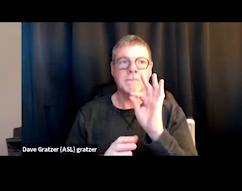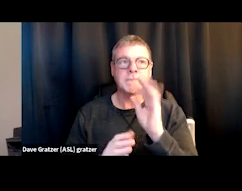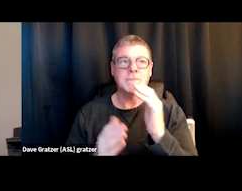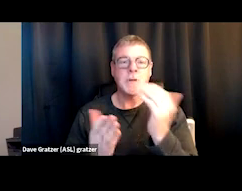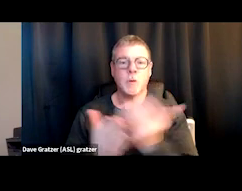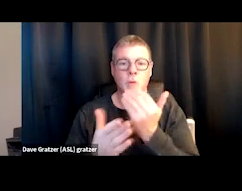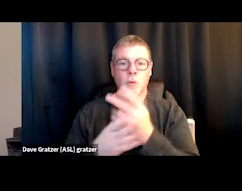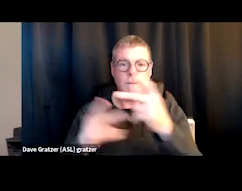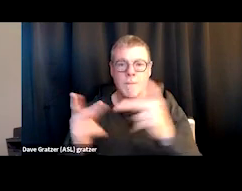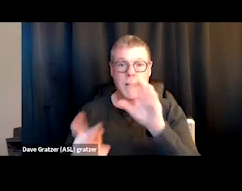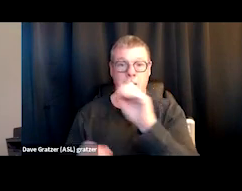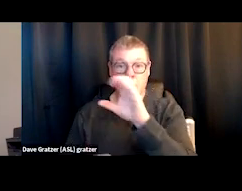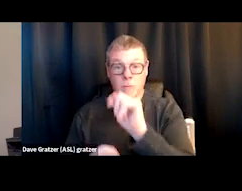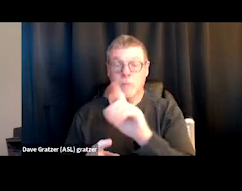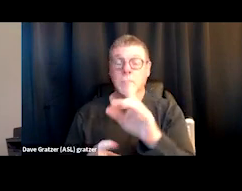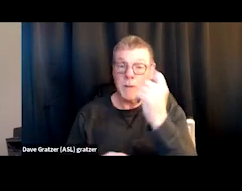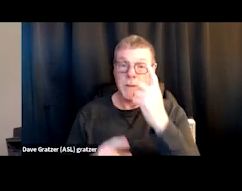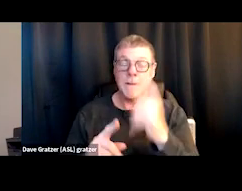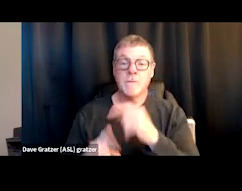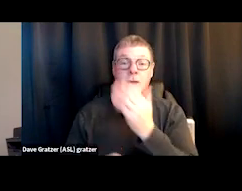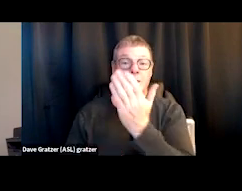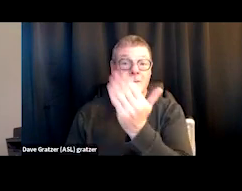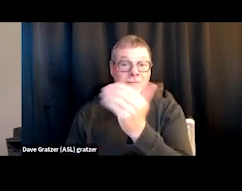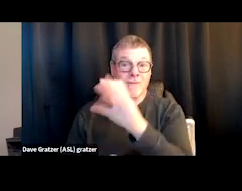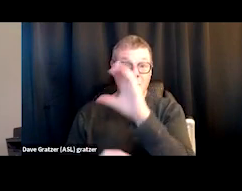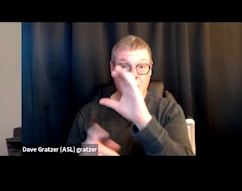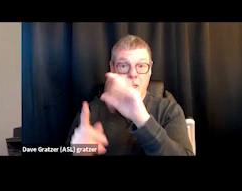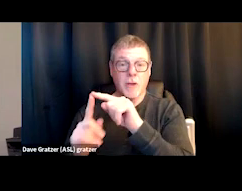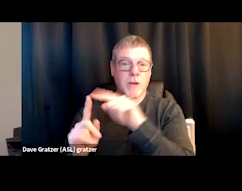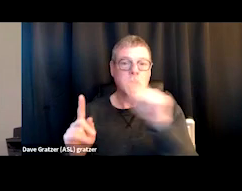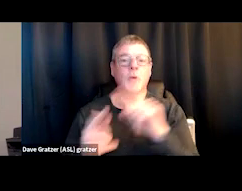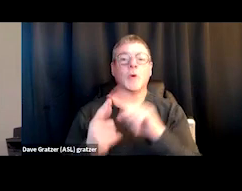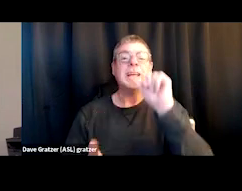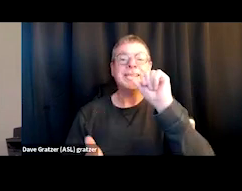so we moved from basically 1500 square feet to 10,000 square feet